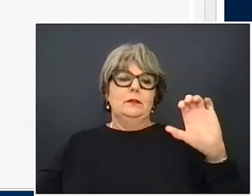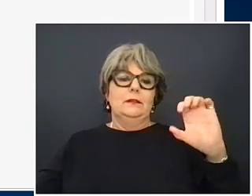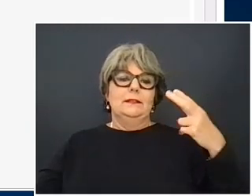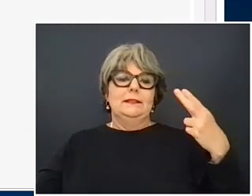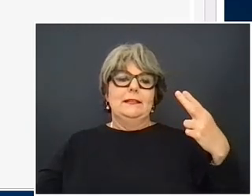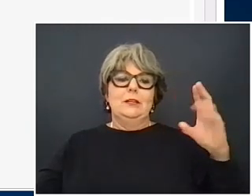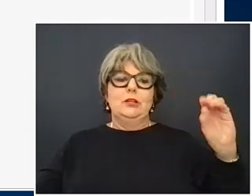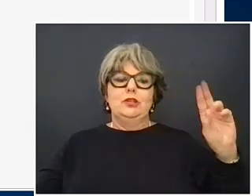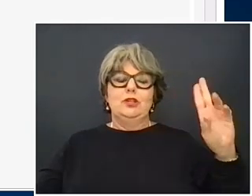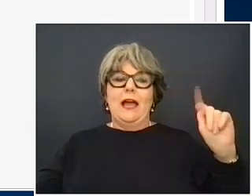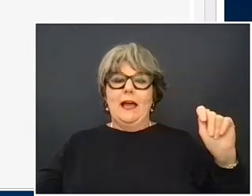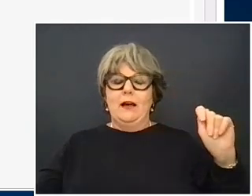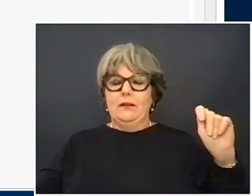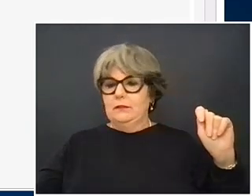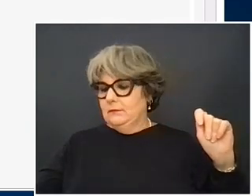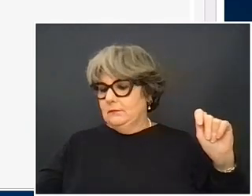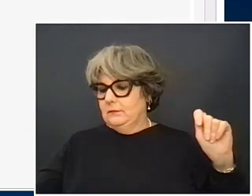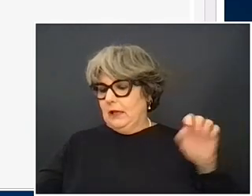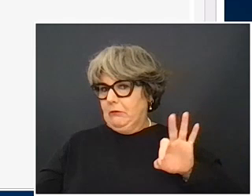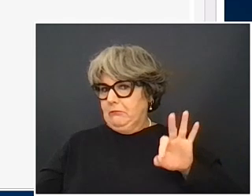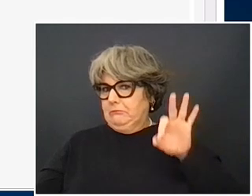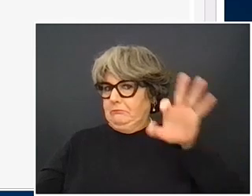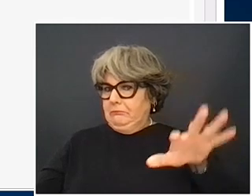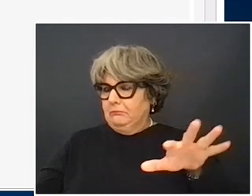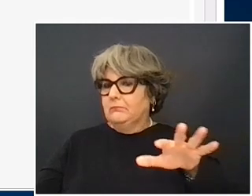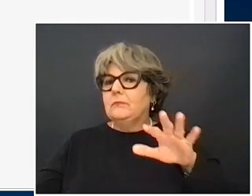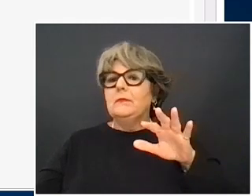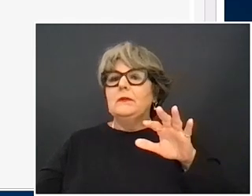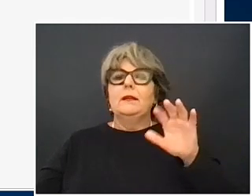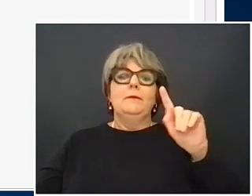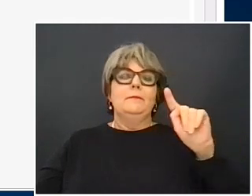I just want to say that in general about teach out plans. And I'm just going to